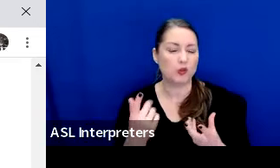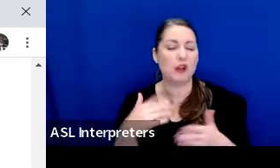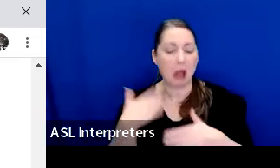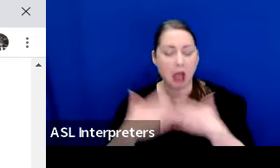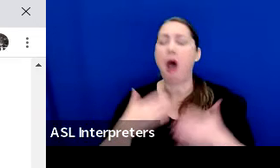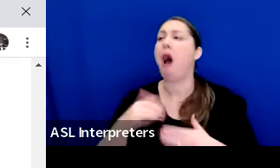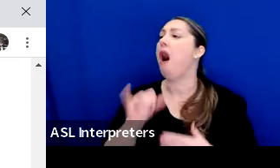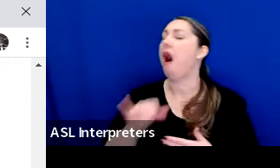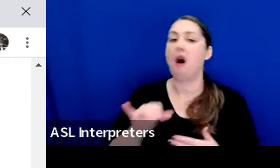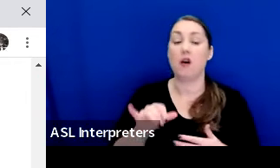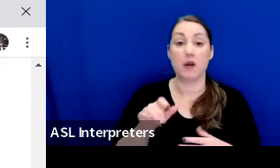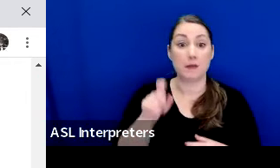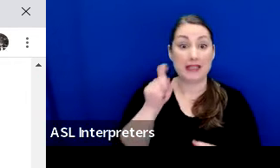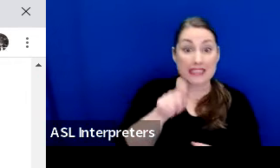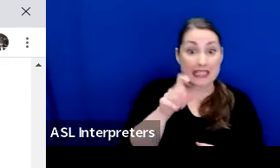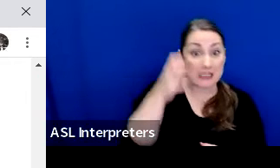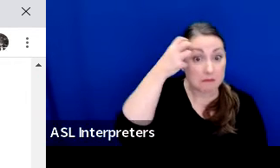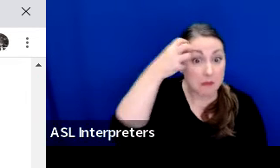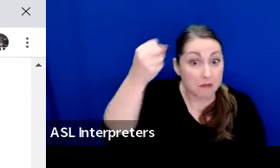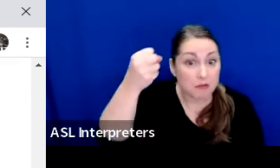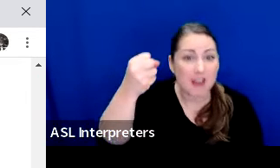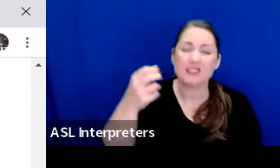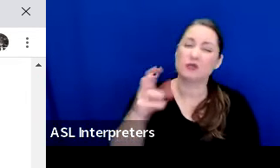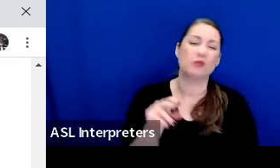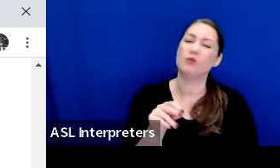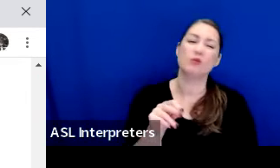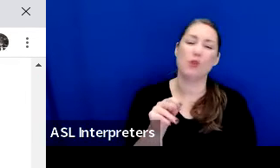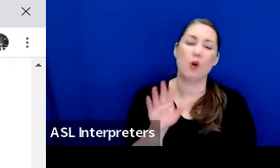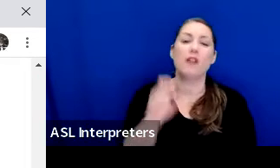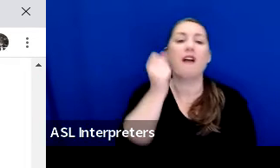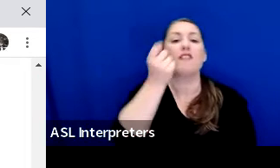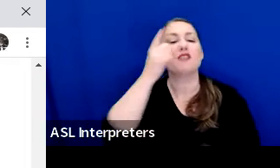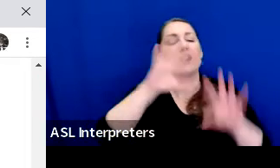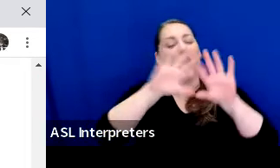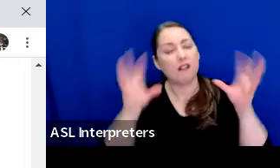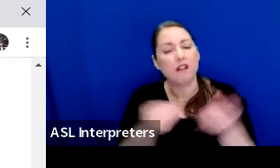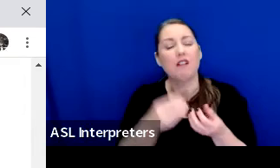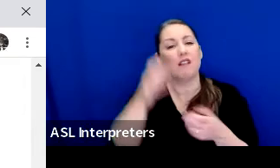like, oh, I need to change my two numbers, or that never works. They have to understand the concepts.